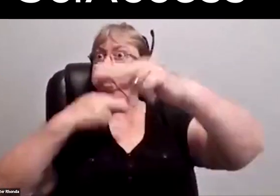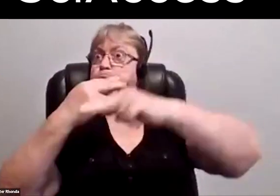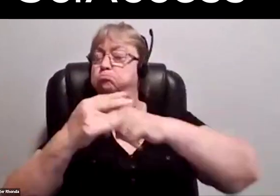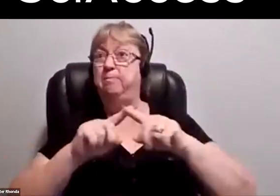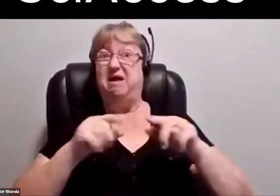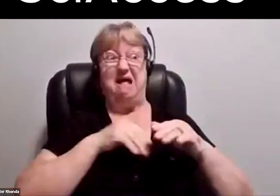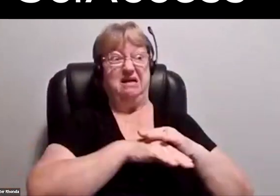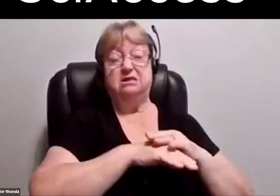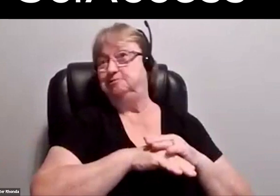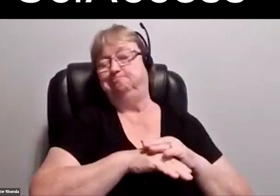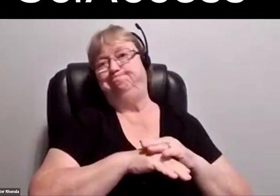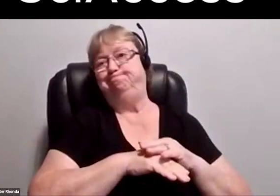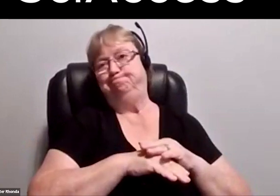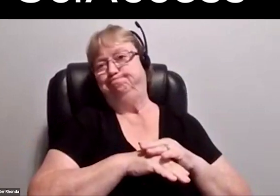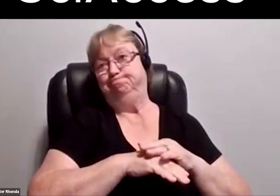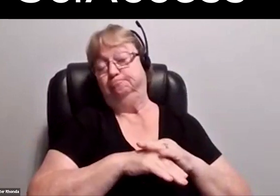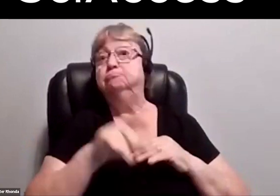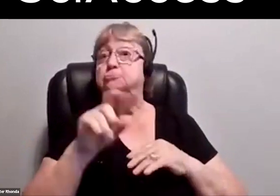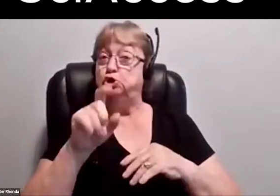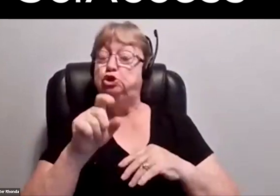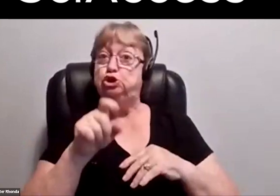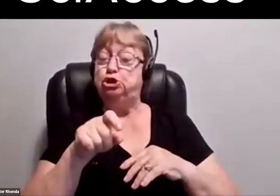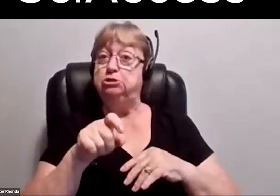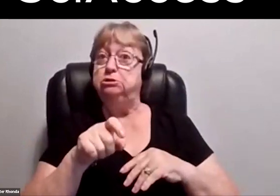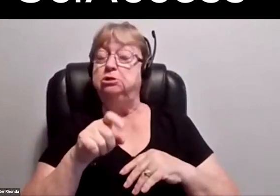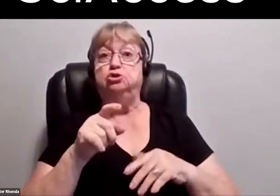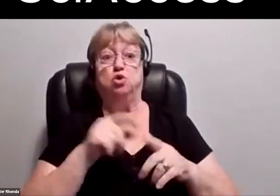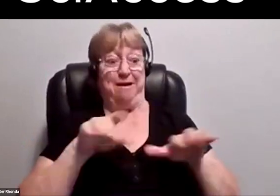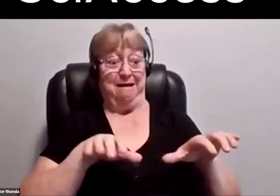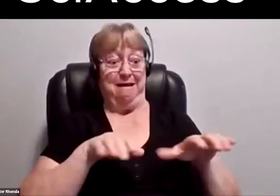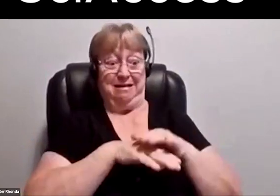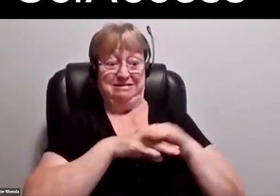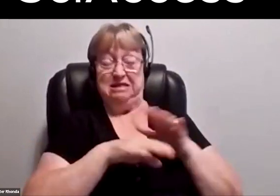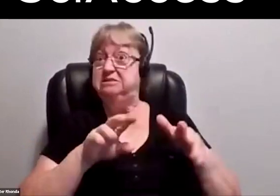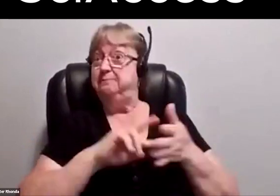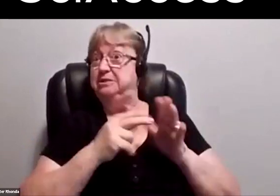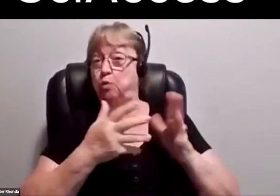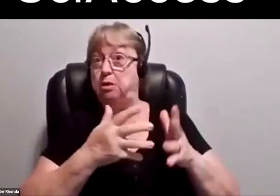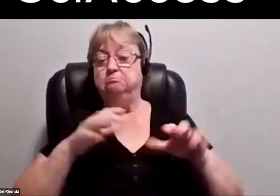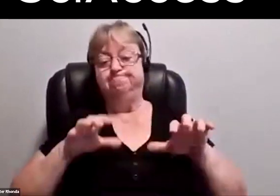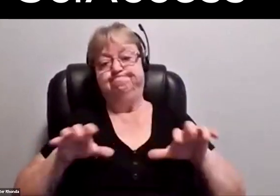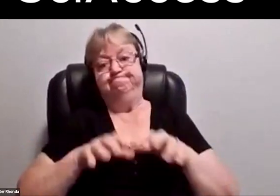That access means whether you are actively doing research or just benefiting from living